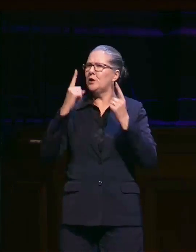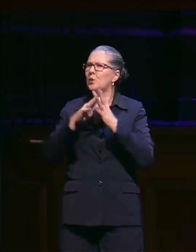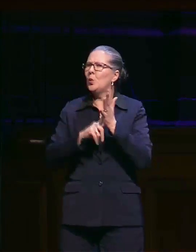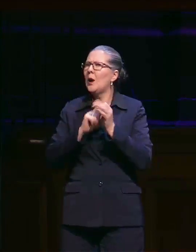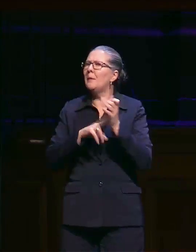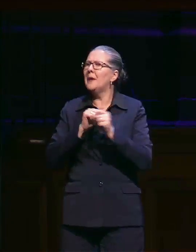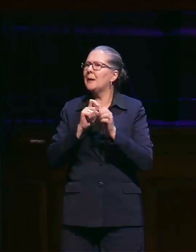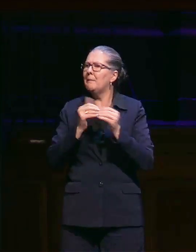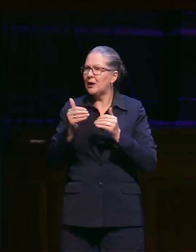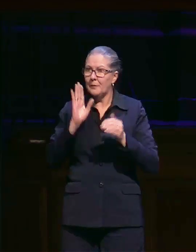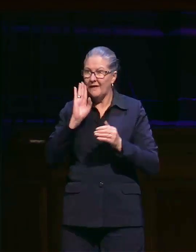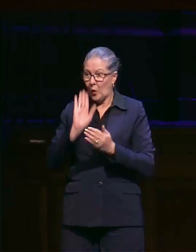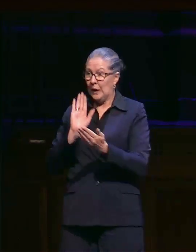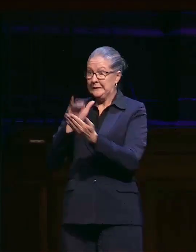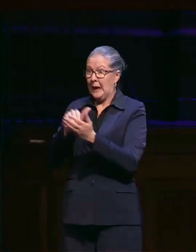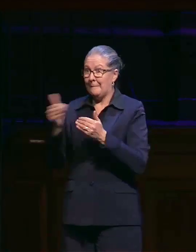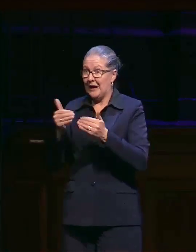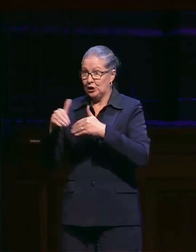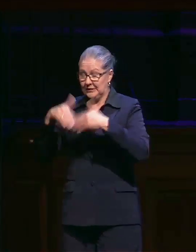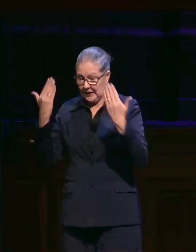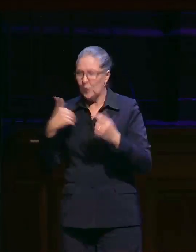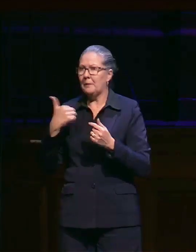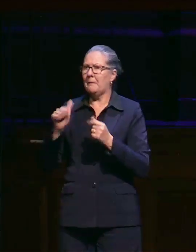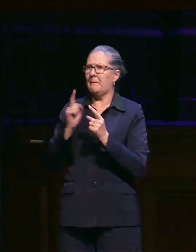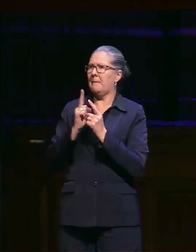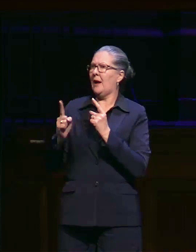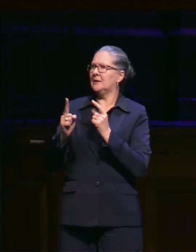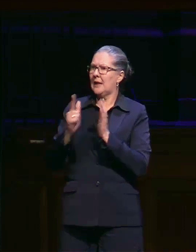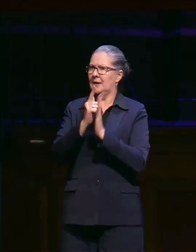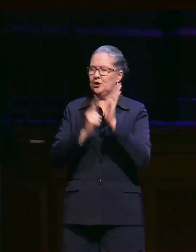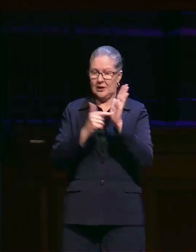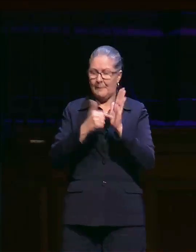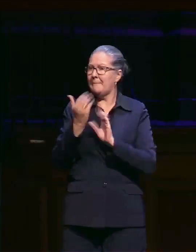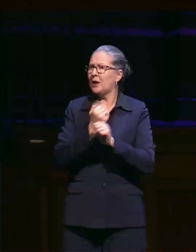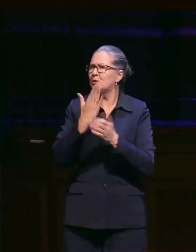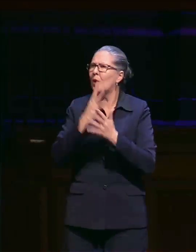Before Budget Day arrived, we passed legislation to make sure that Governments now – and in the future